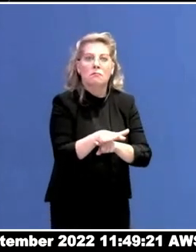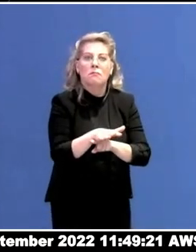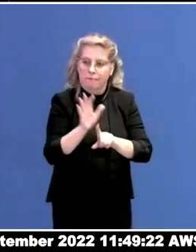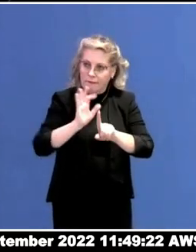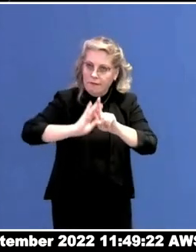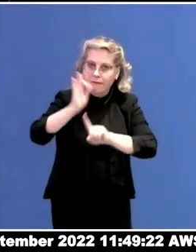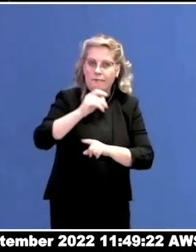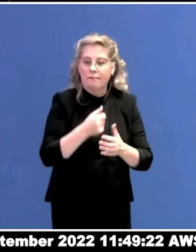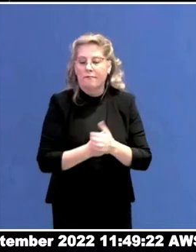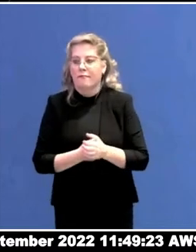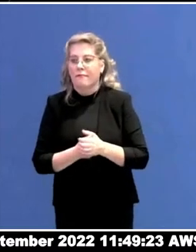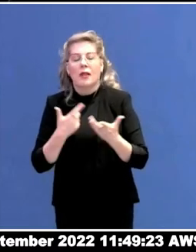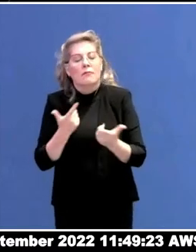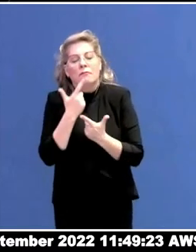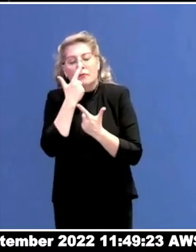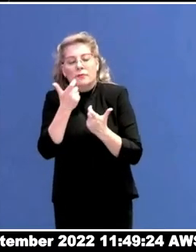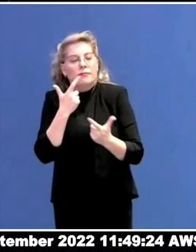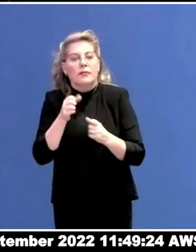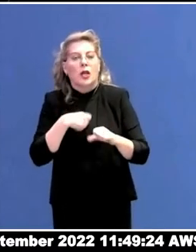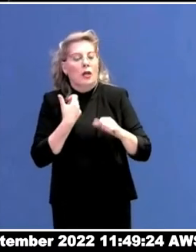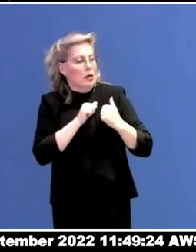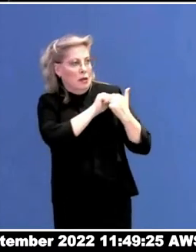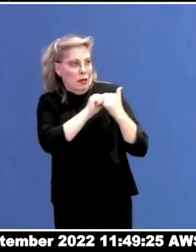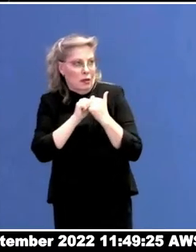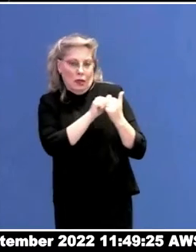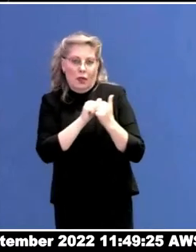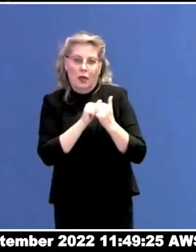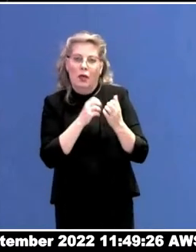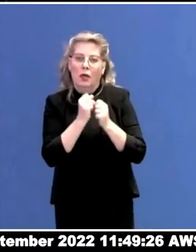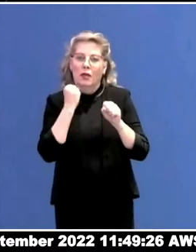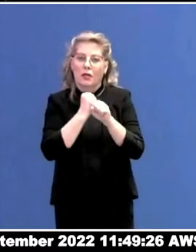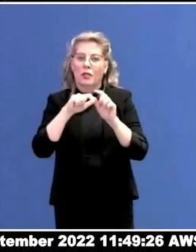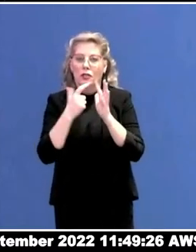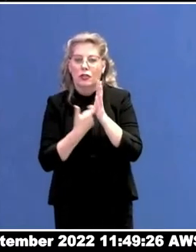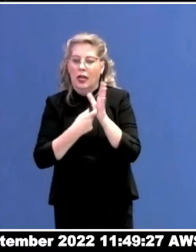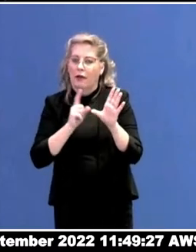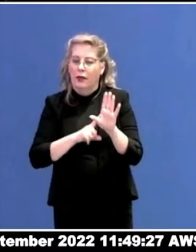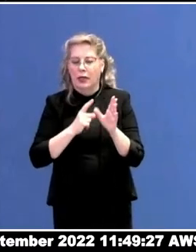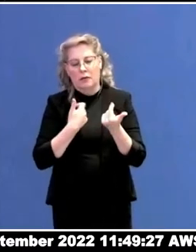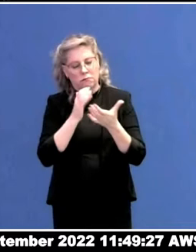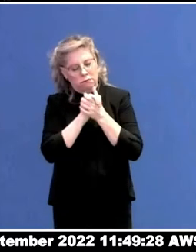And Gerry, to me - and he's an expert prison reformist and that's why we had the results